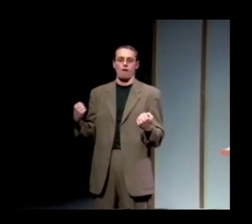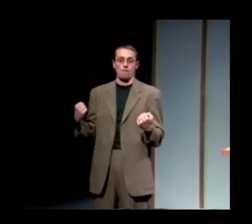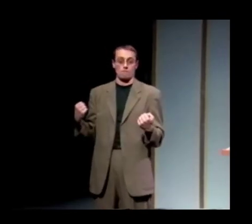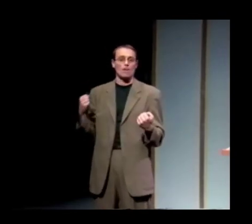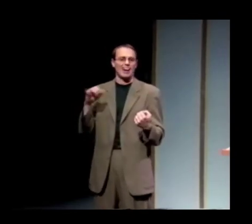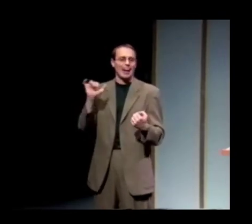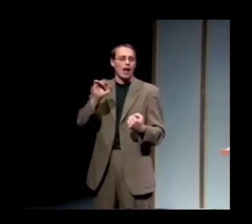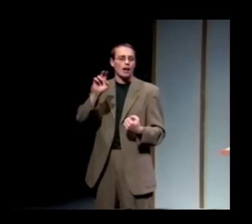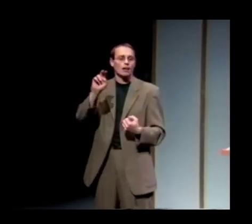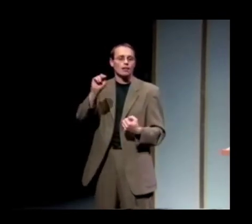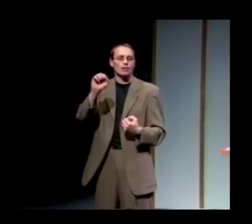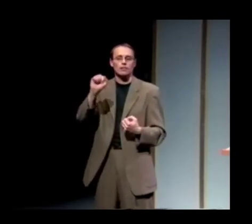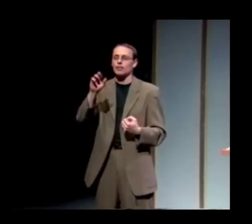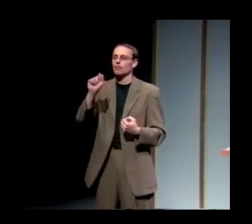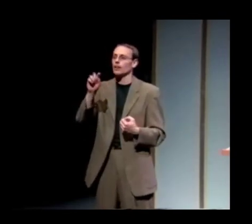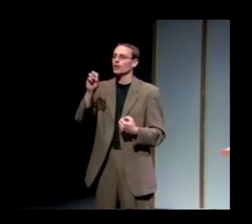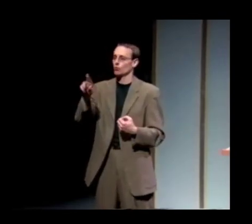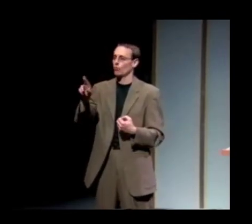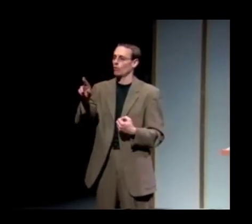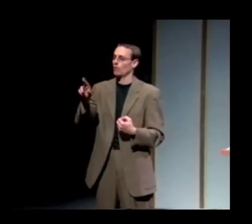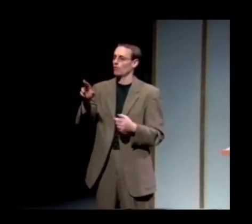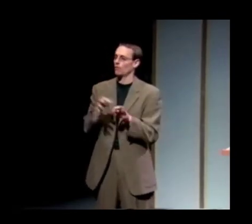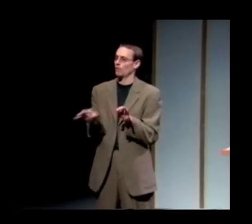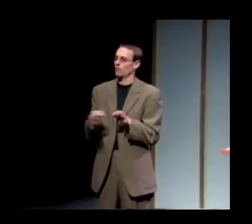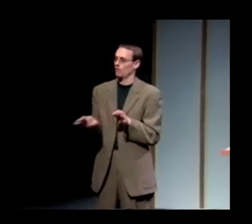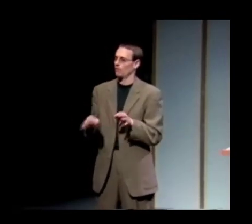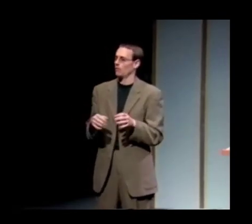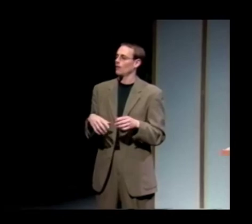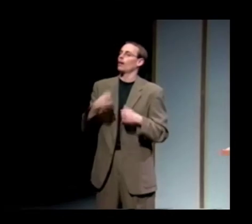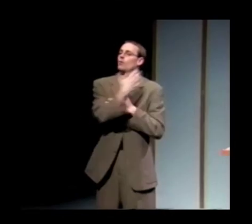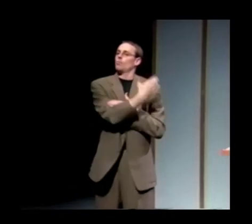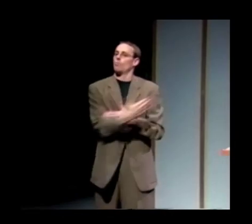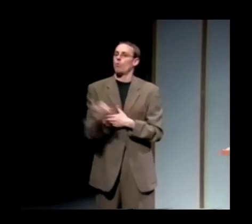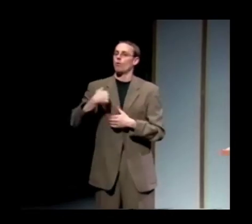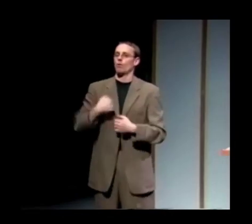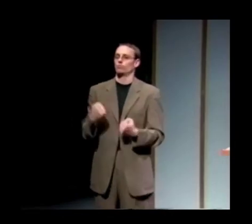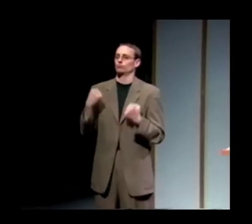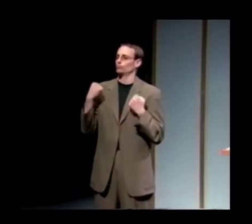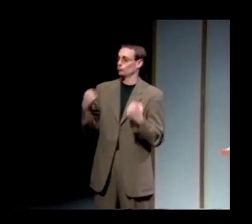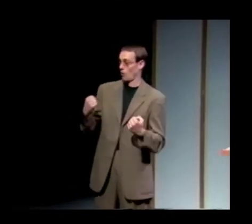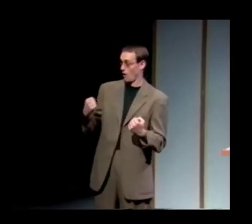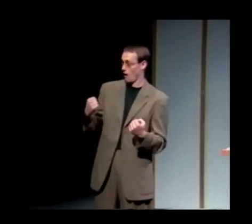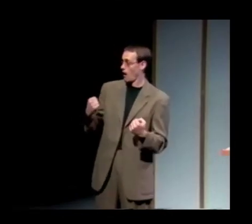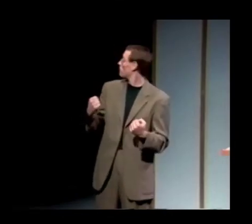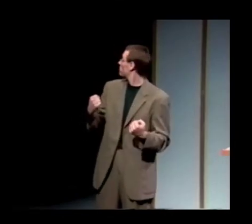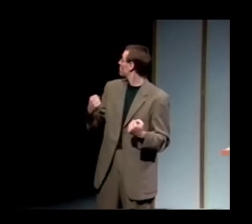I WOULD DRIVE," OK? IT'S LIKE A NARRATOR. IT'S A NARRATIVE, SO HE'S KIND OF A MEDIUM SHOT.